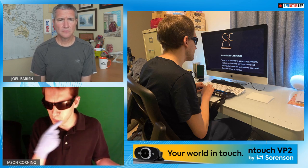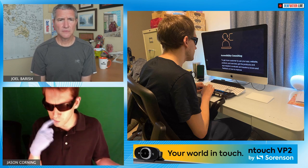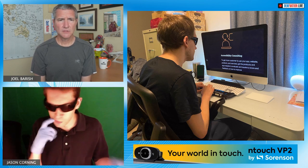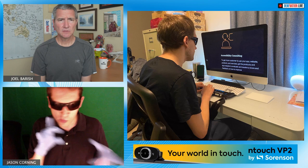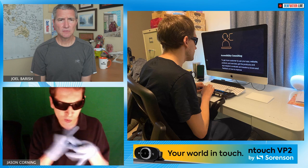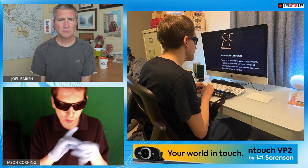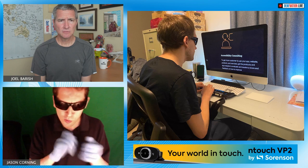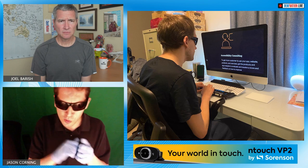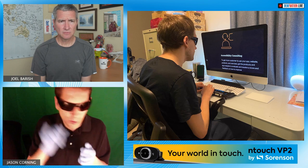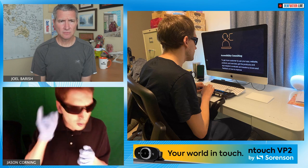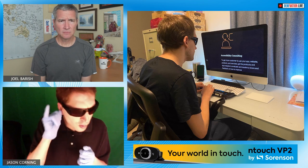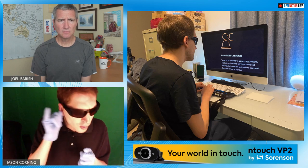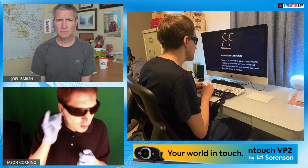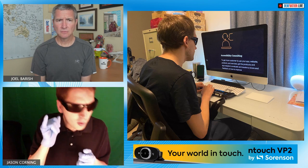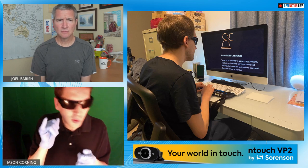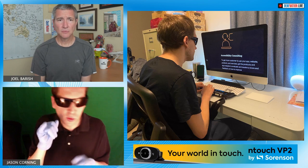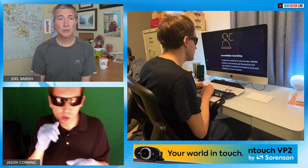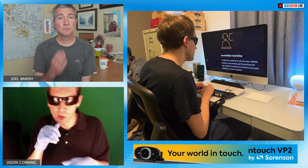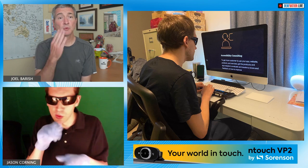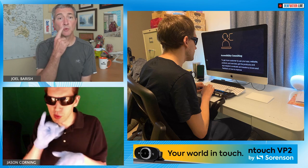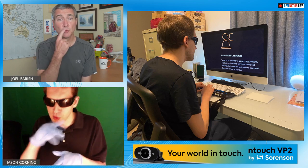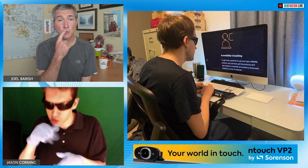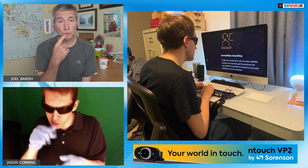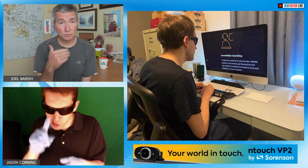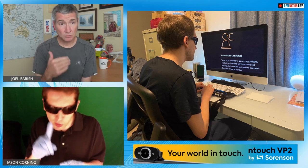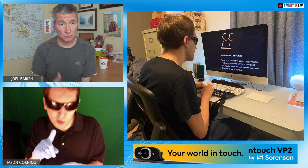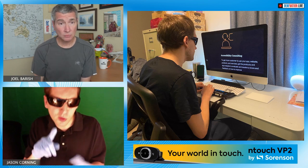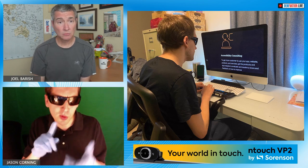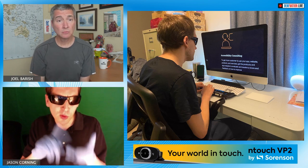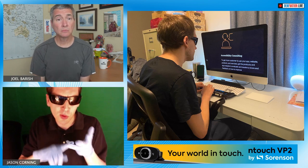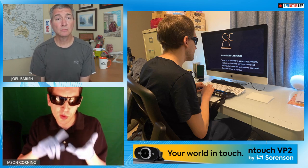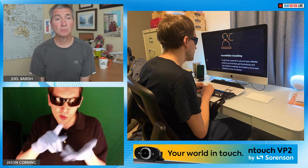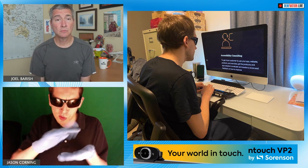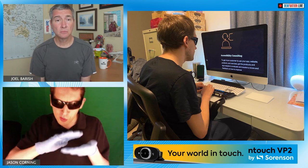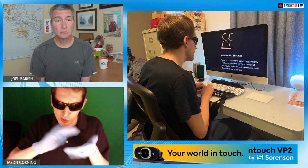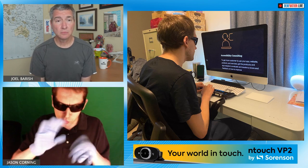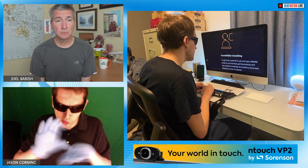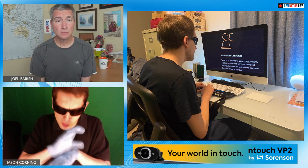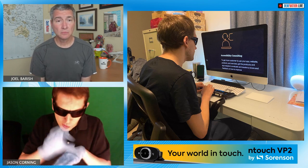You can connect it to the iPhone, iPad, laptop, or computer.